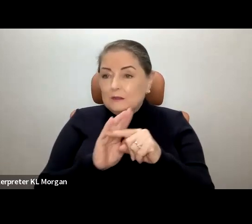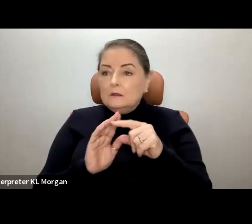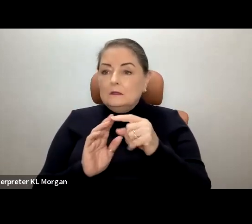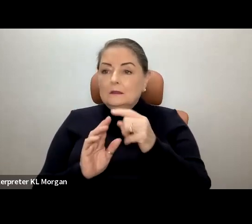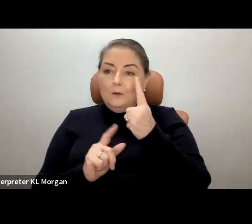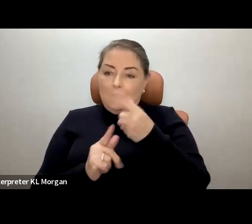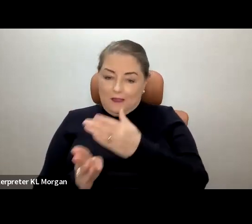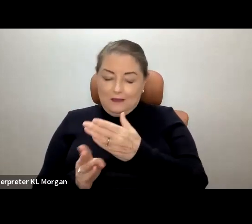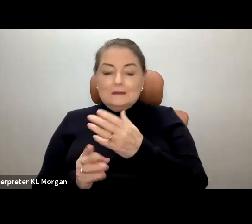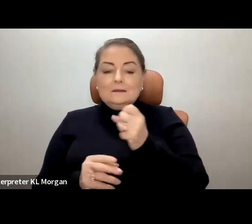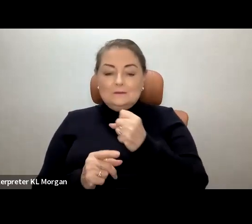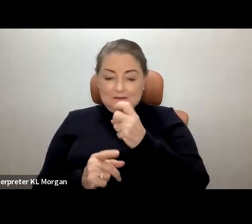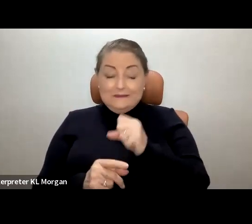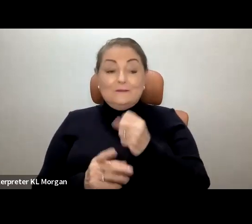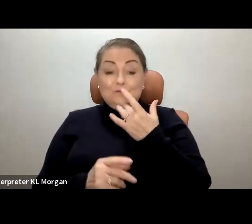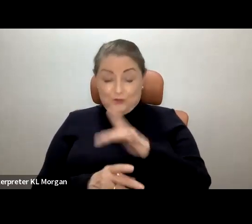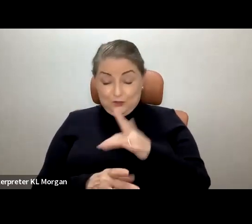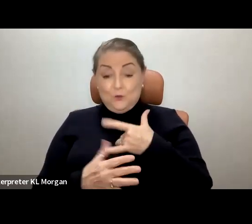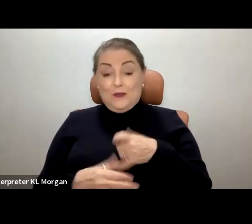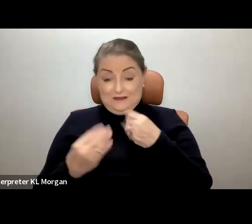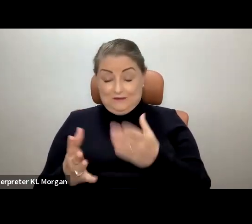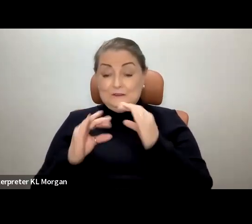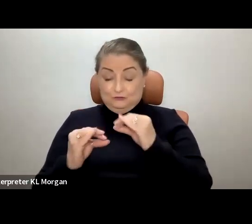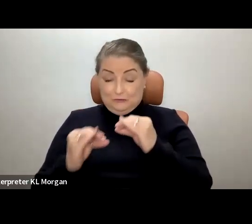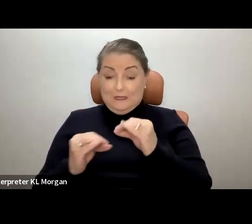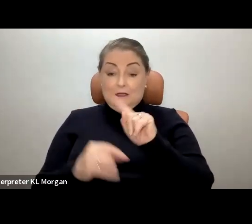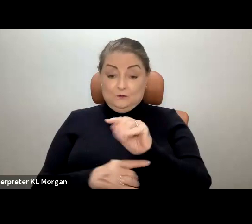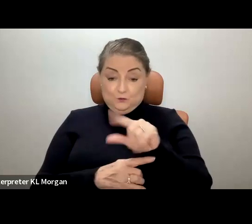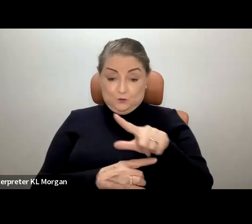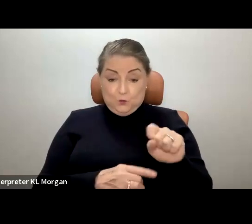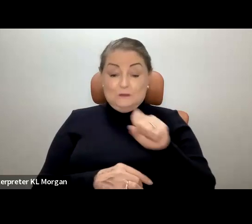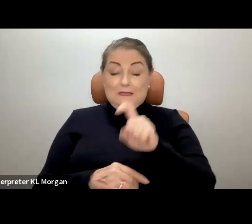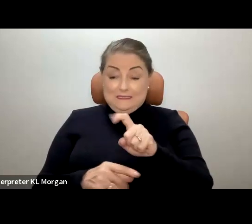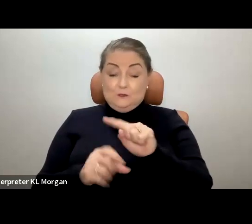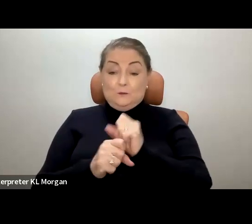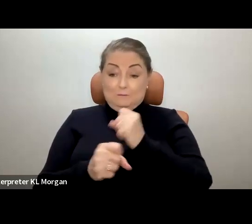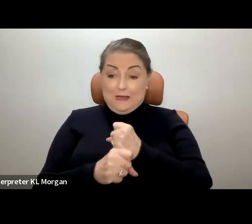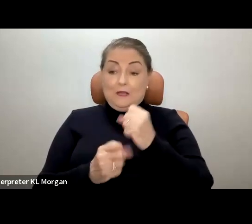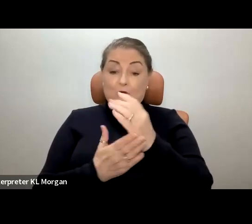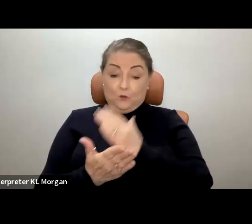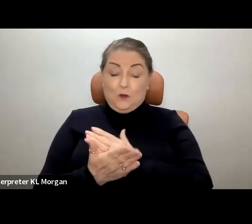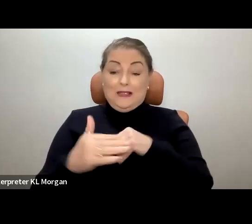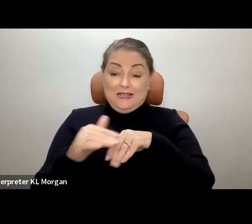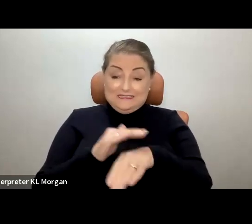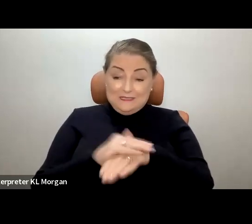yes, of course, we want to give instructors the tools they need to make the courses accessible. At the same time, we don't want